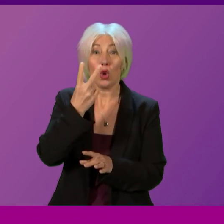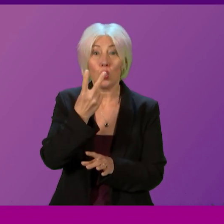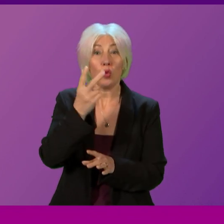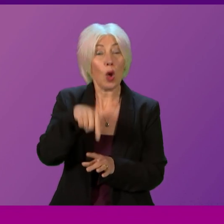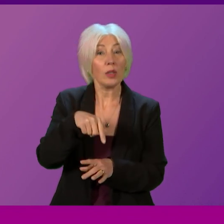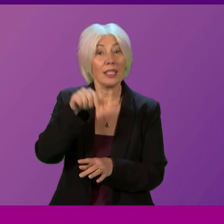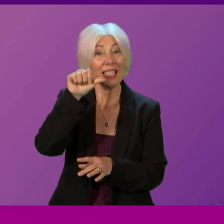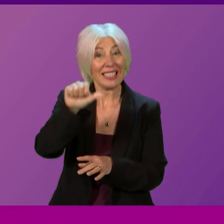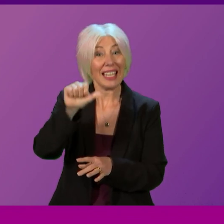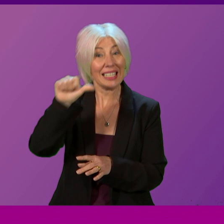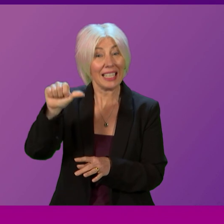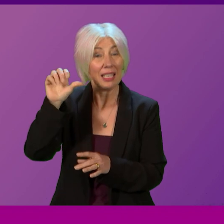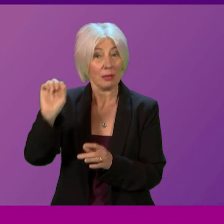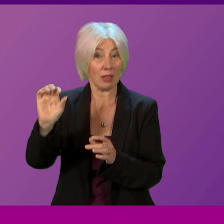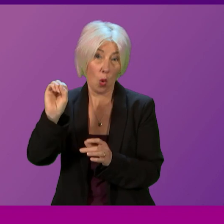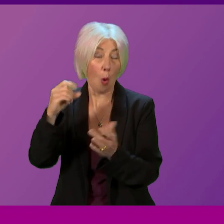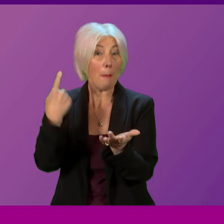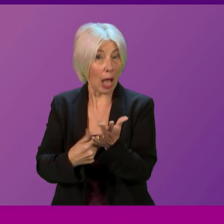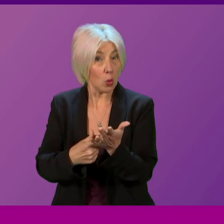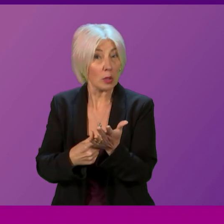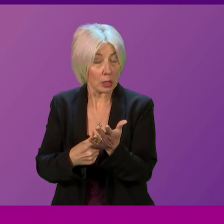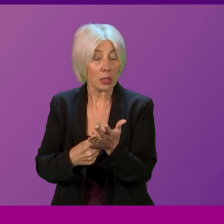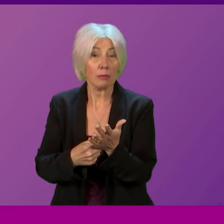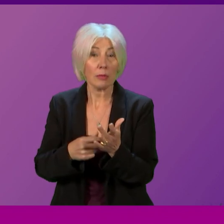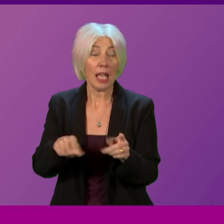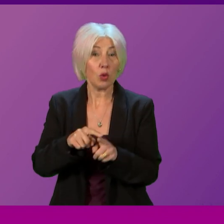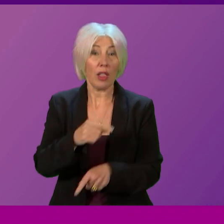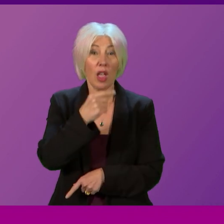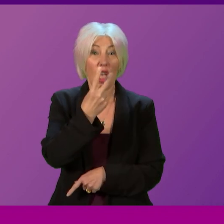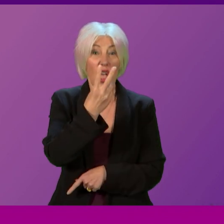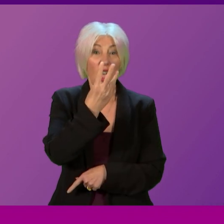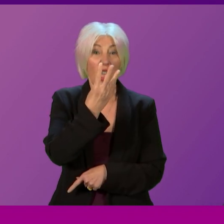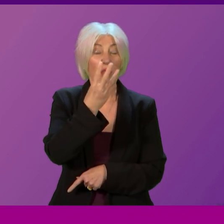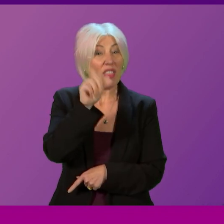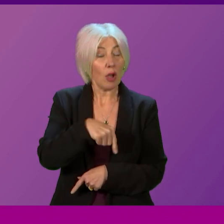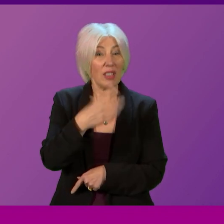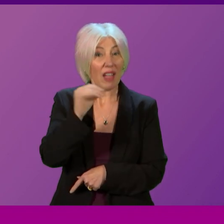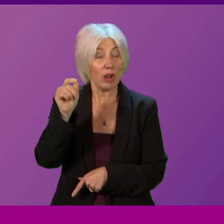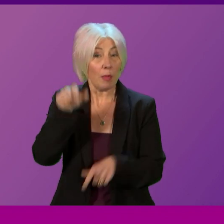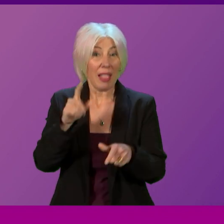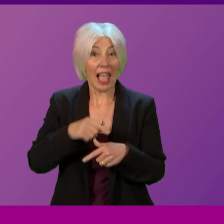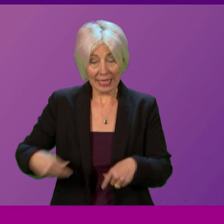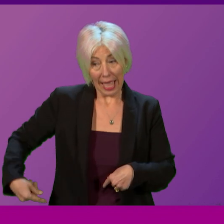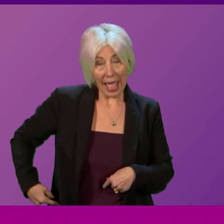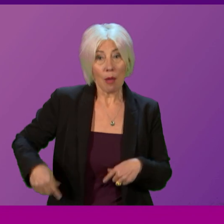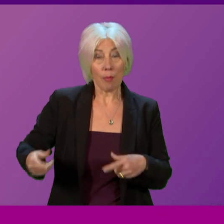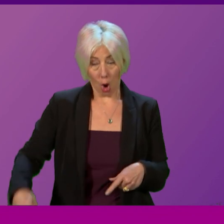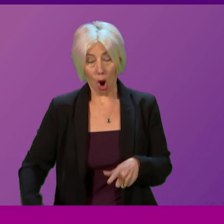is £2,660. A staggering 3,500 people have had a hip or knee replacement in a private hospital.